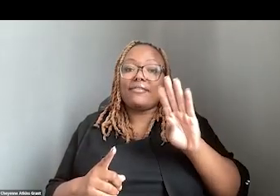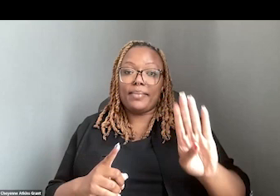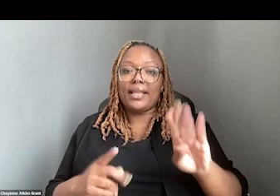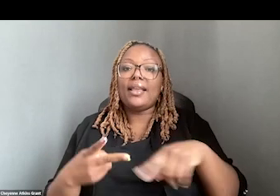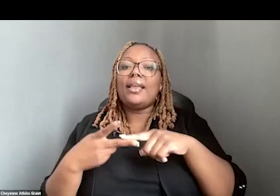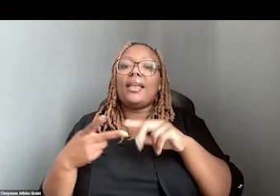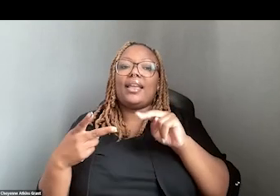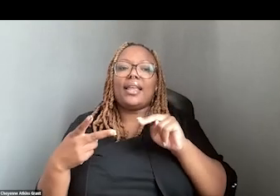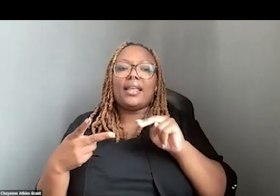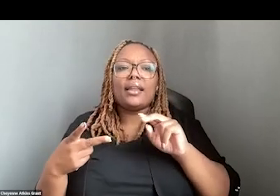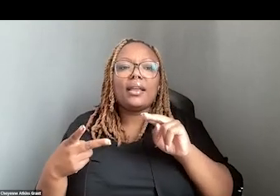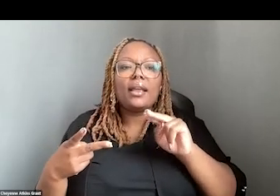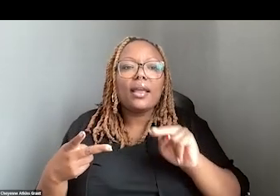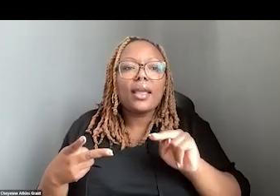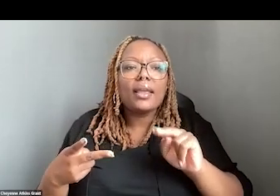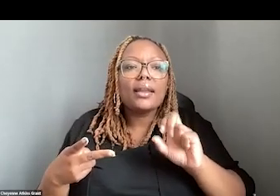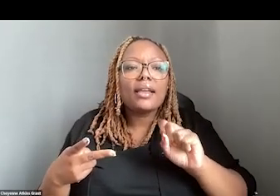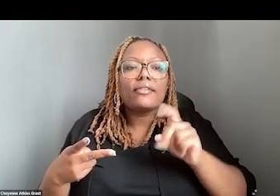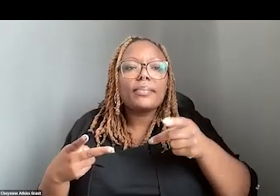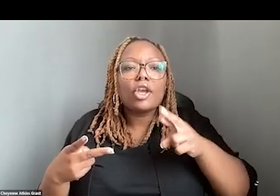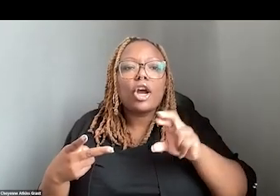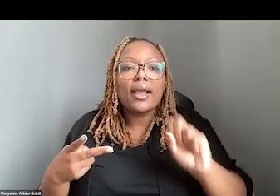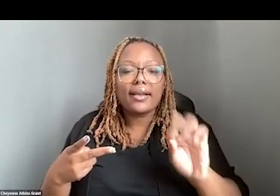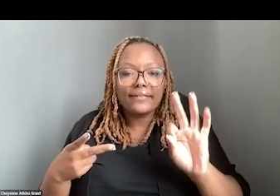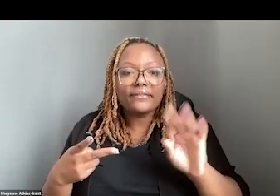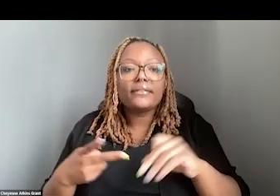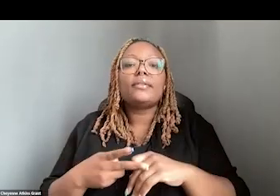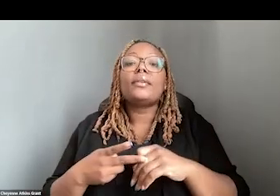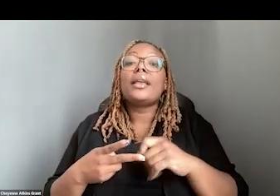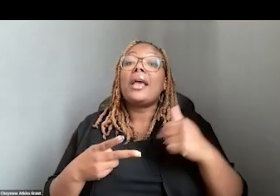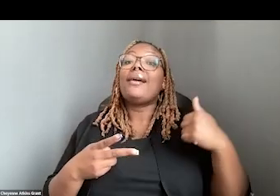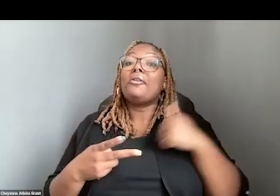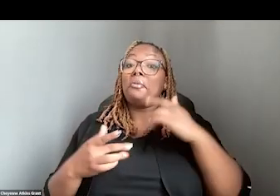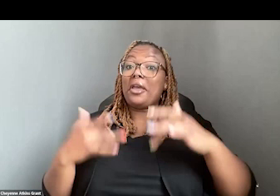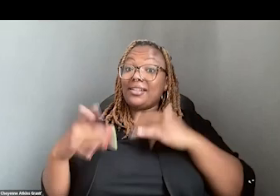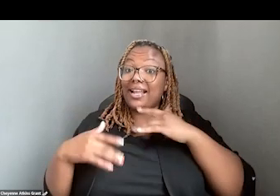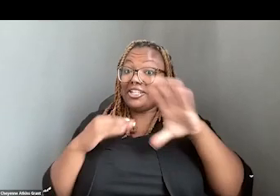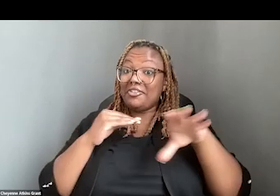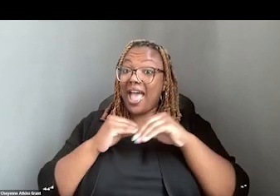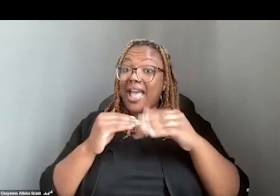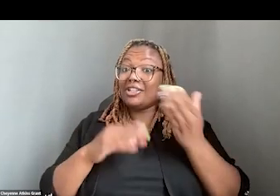One exciting feature we are adding to the proposal submission process --